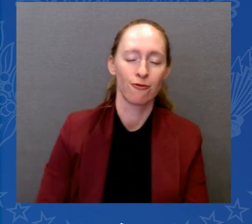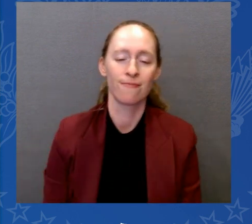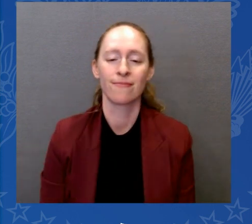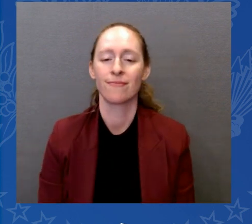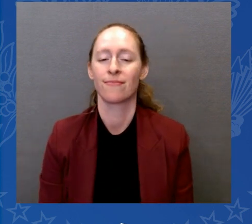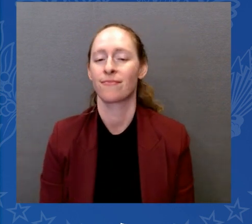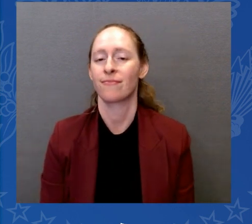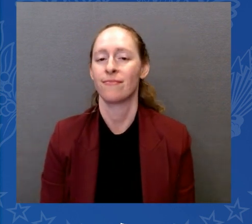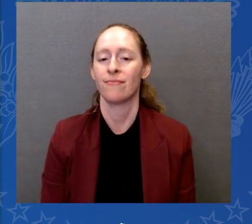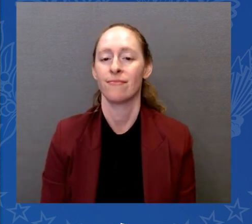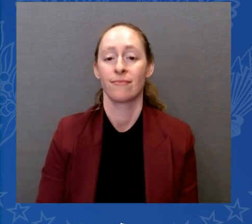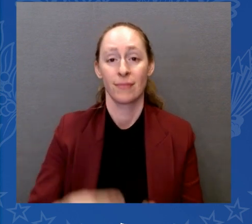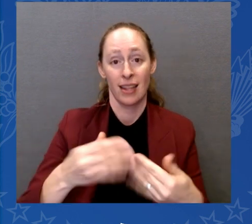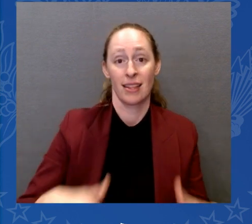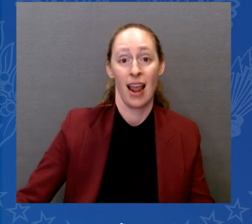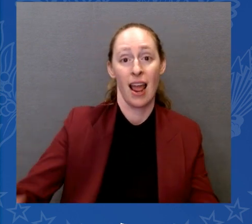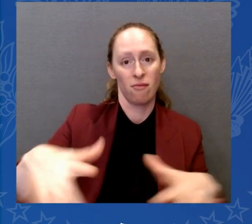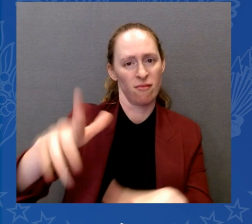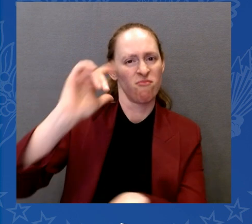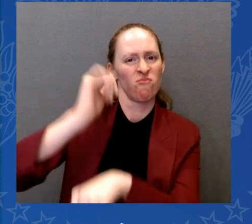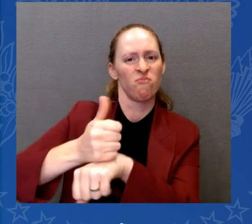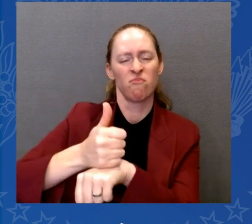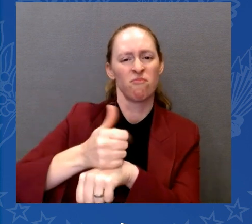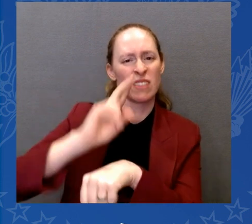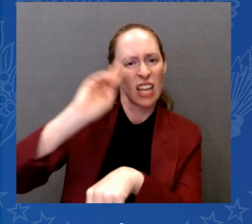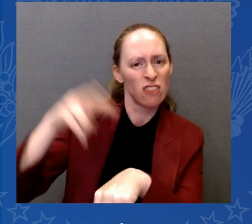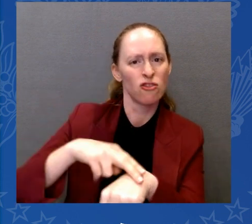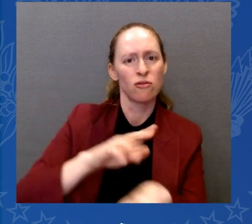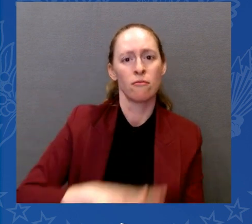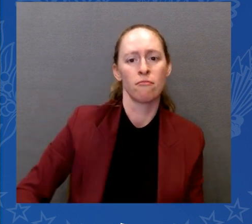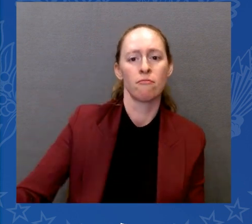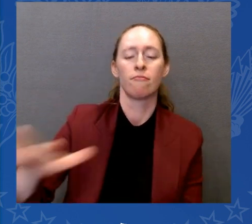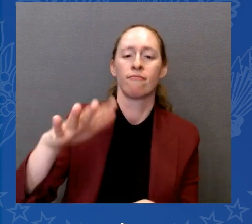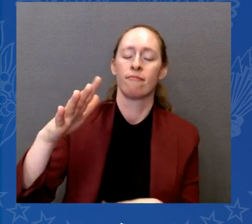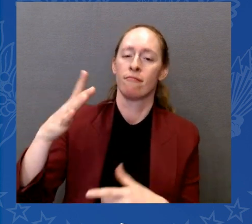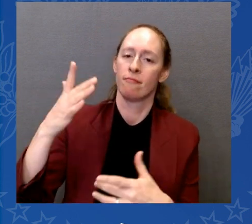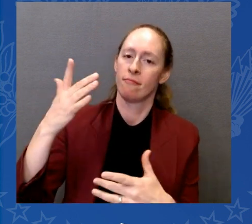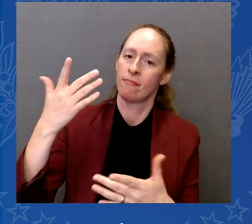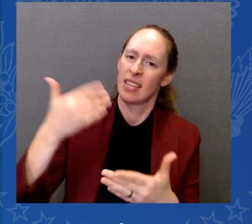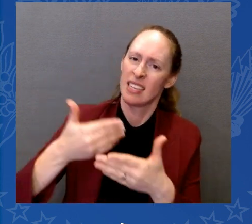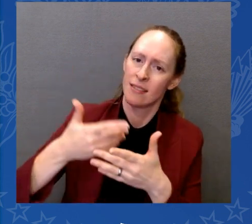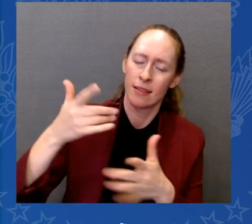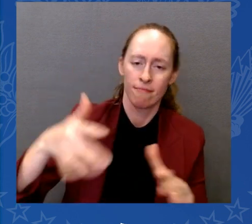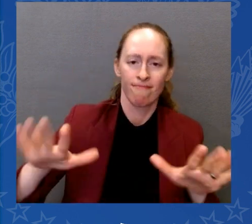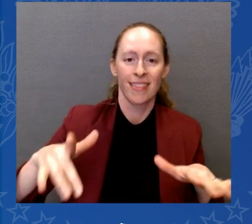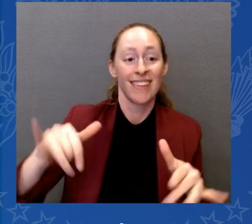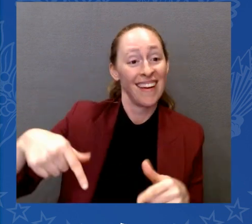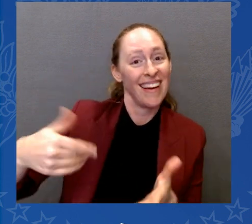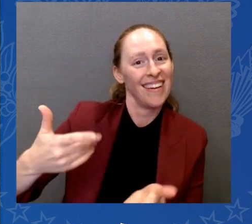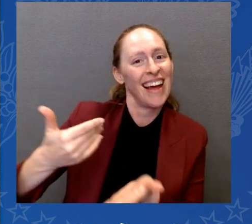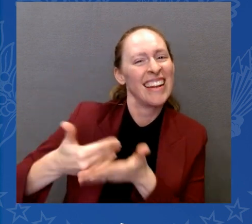that who has made it all possible. The leader on climate. We can trust the President who believes in the story of our nation.